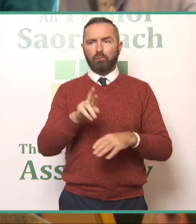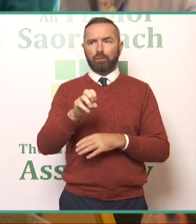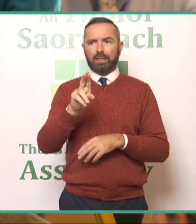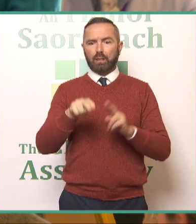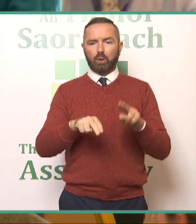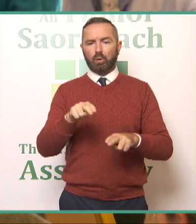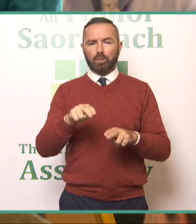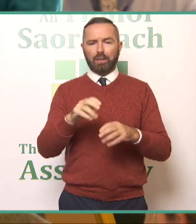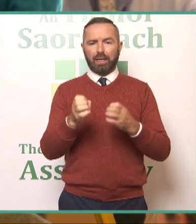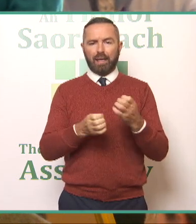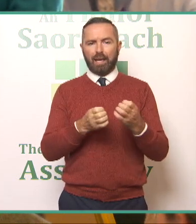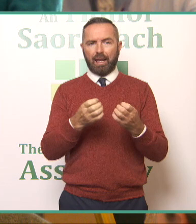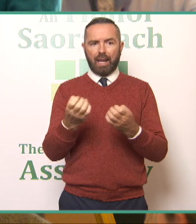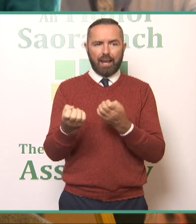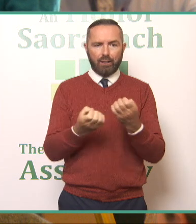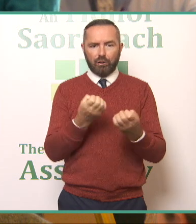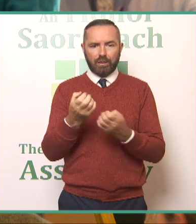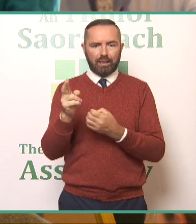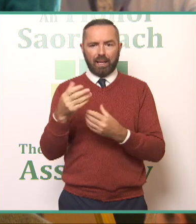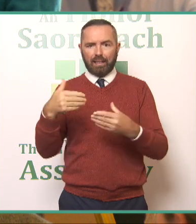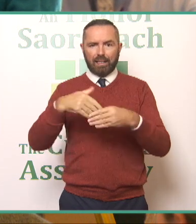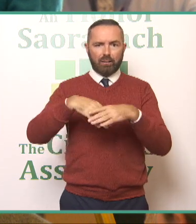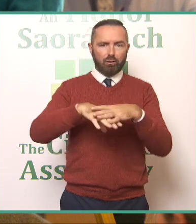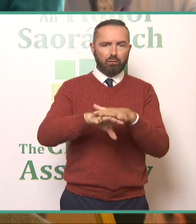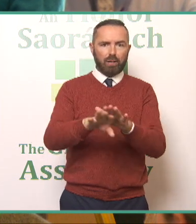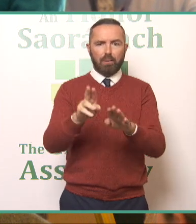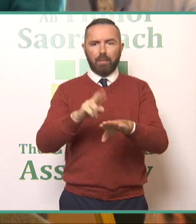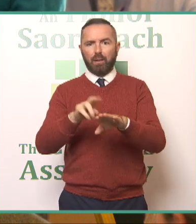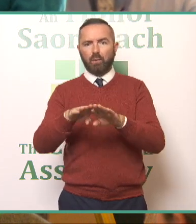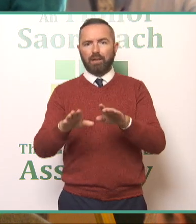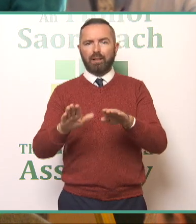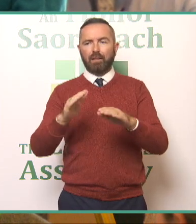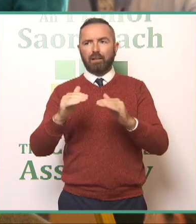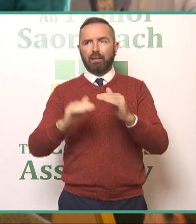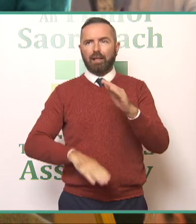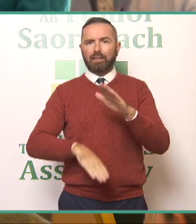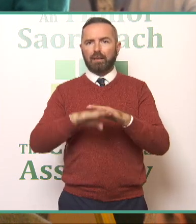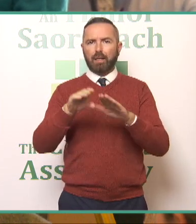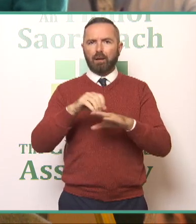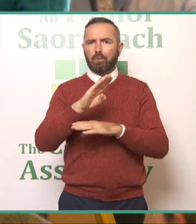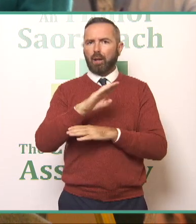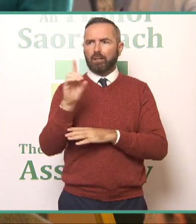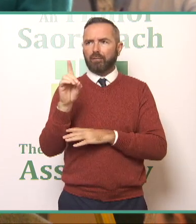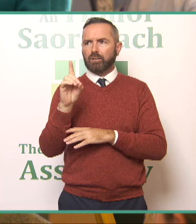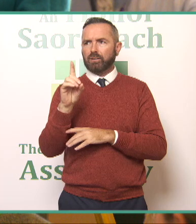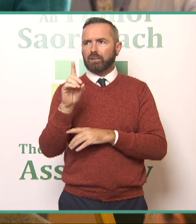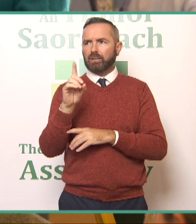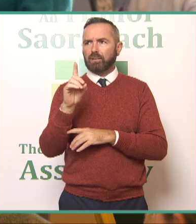can integrate them better into areas with less impact on biodiversity and um of more benefit